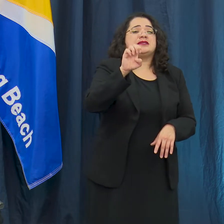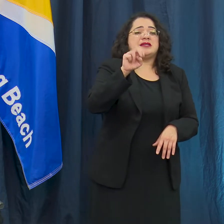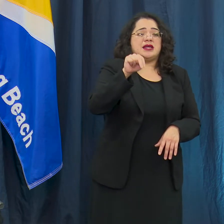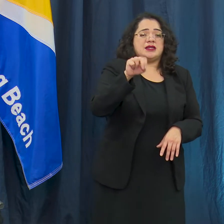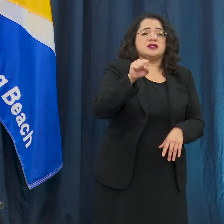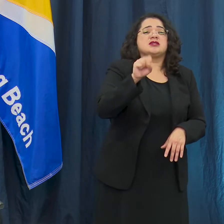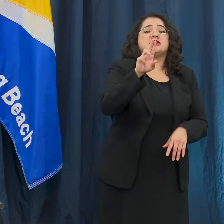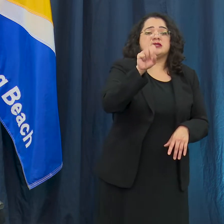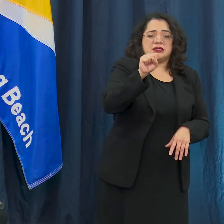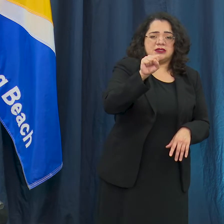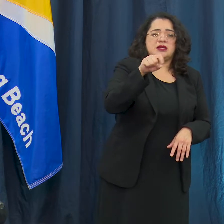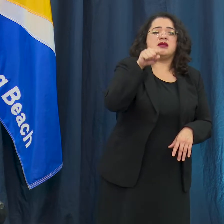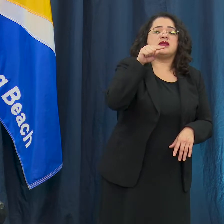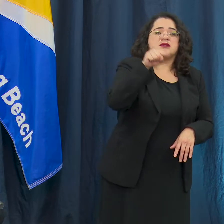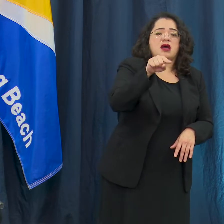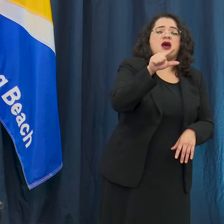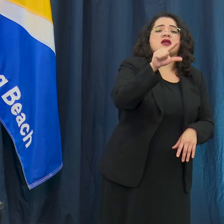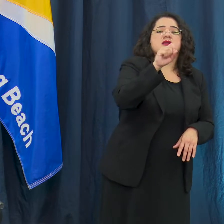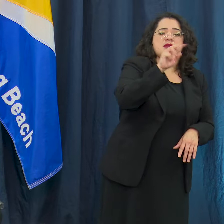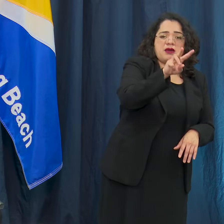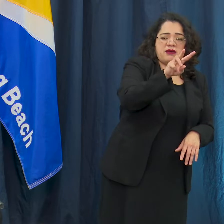so right now and I encourage you to have your family do the